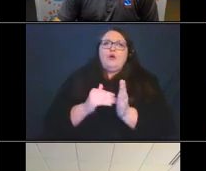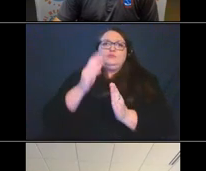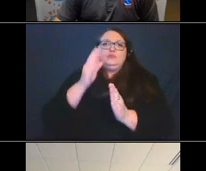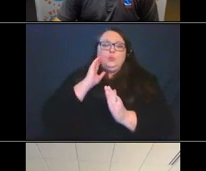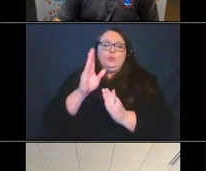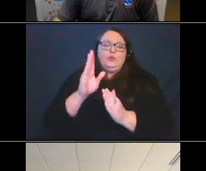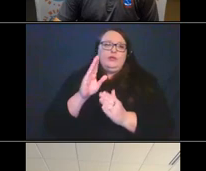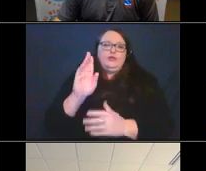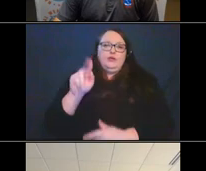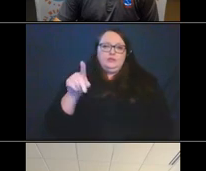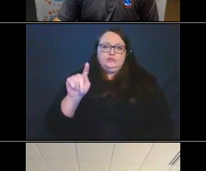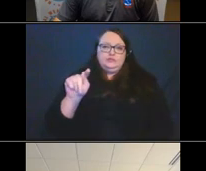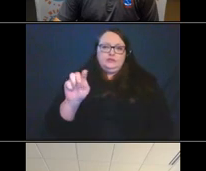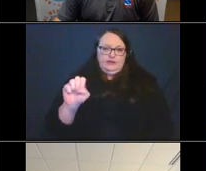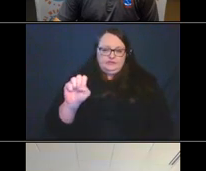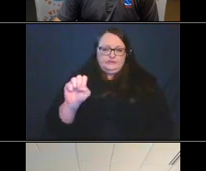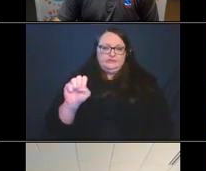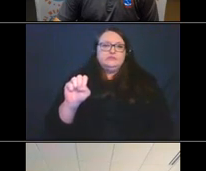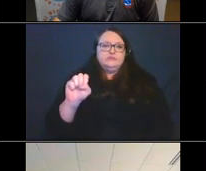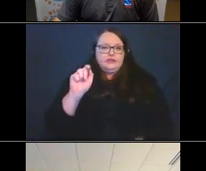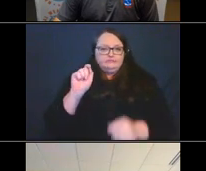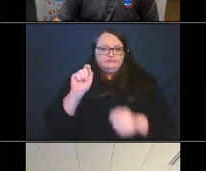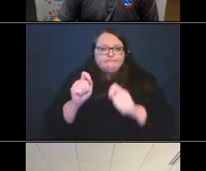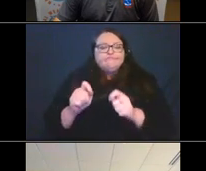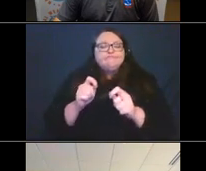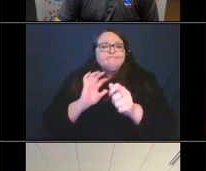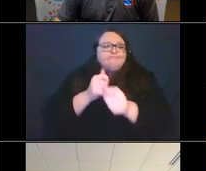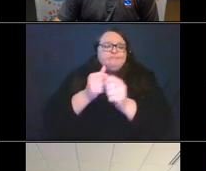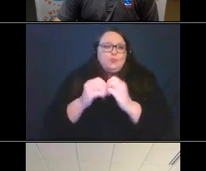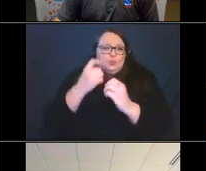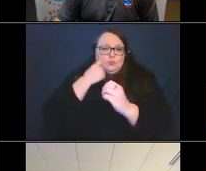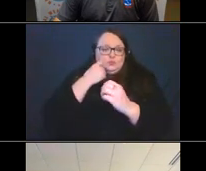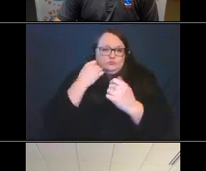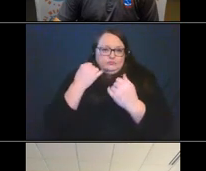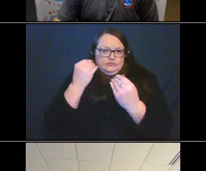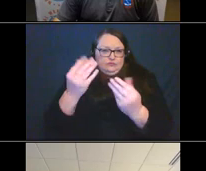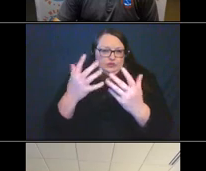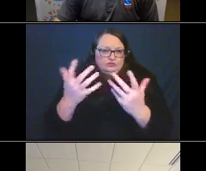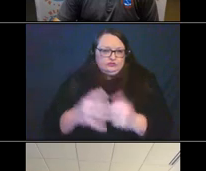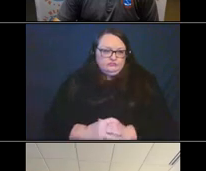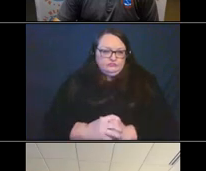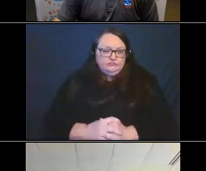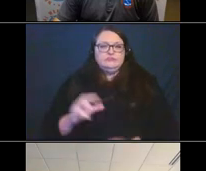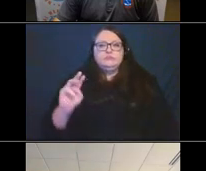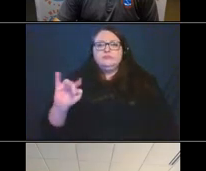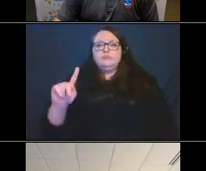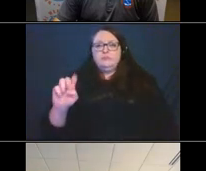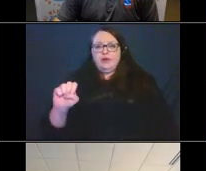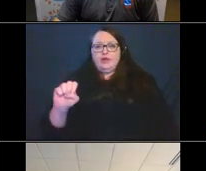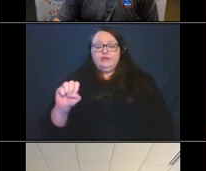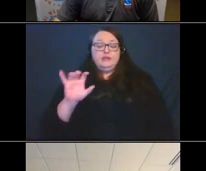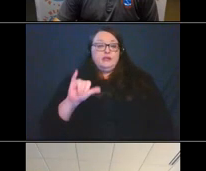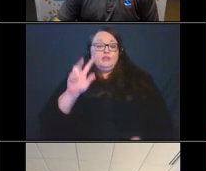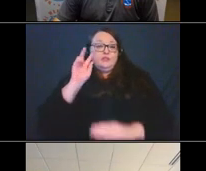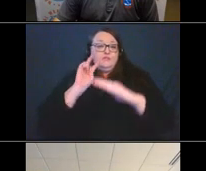when people are looking at it, what's based on? The forecast itself is updated every day,